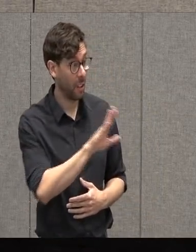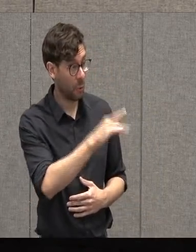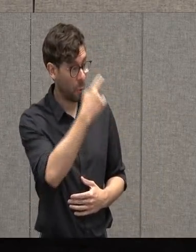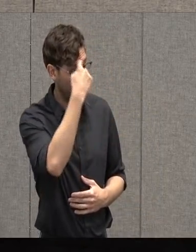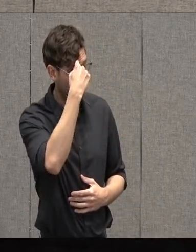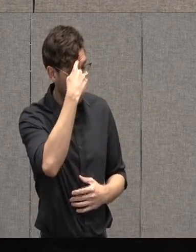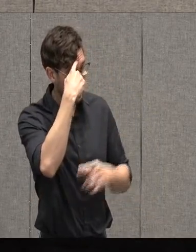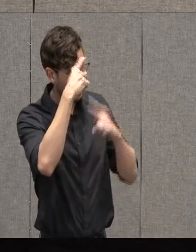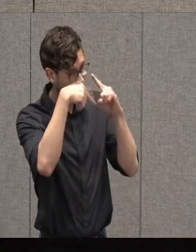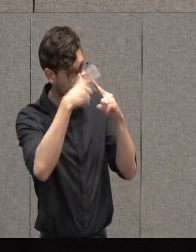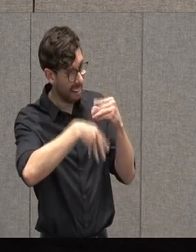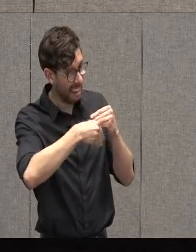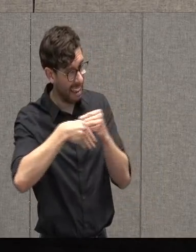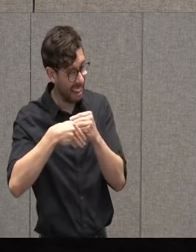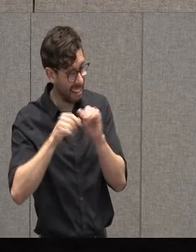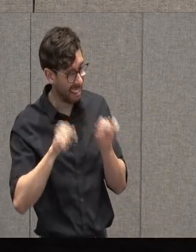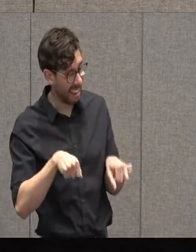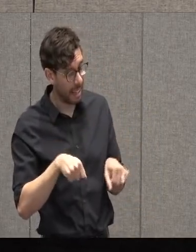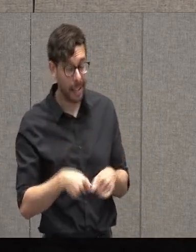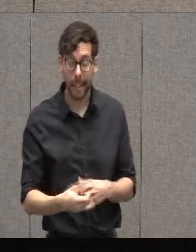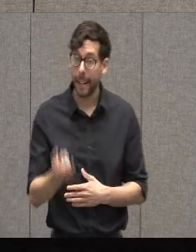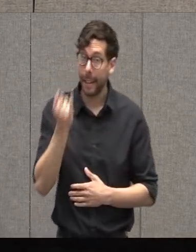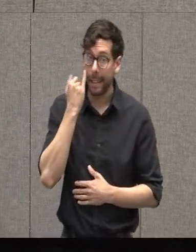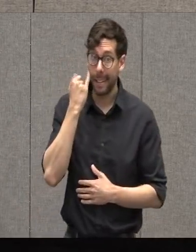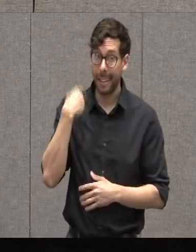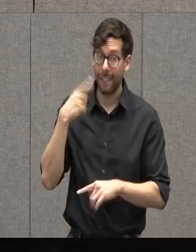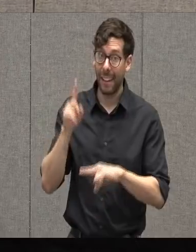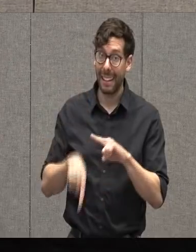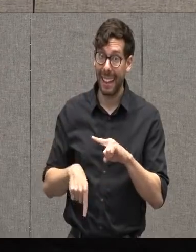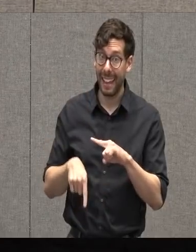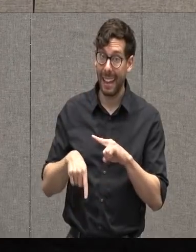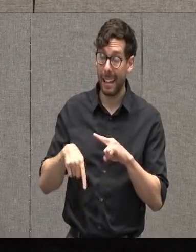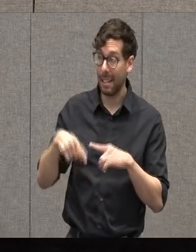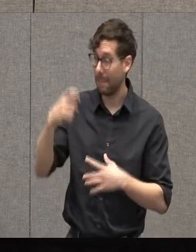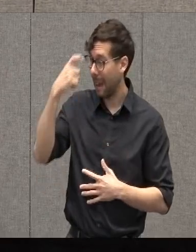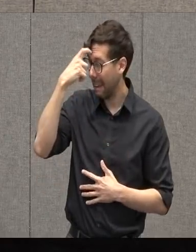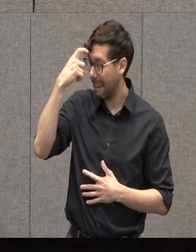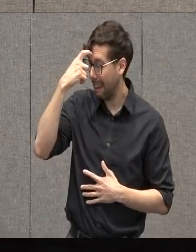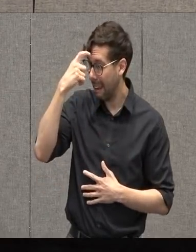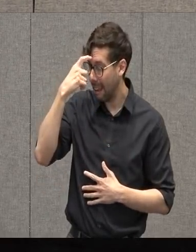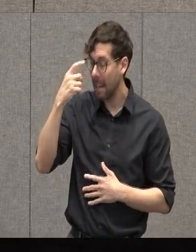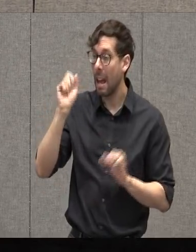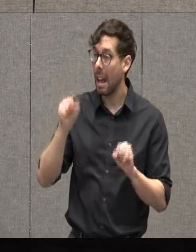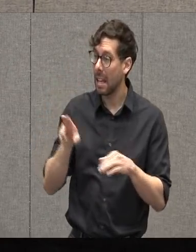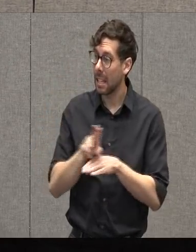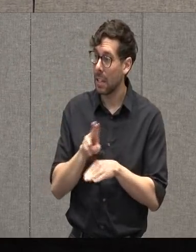And if I can't do it in my head, I could use a number line to help me at home to help me as a resource, right?